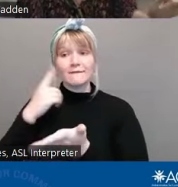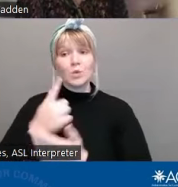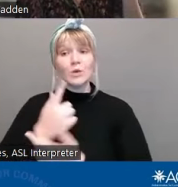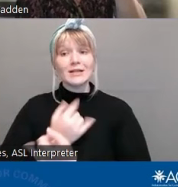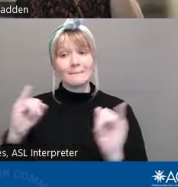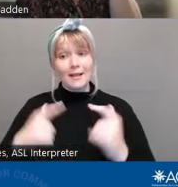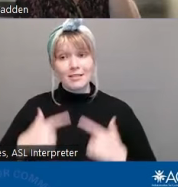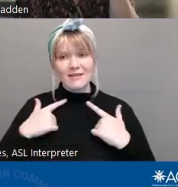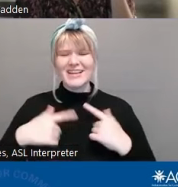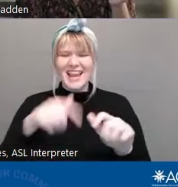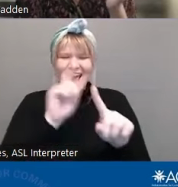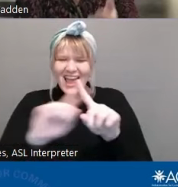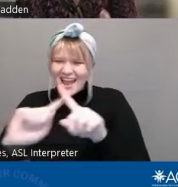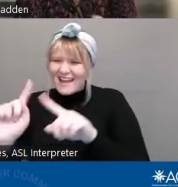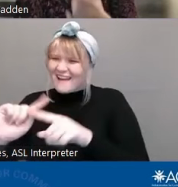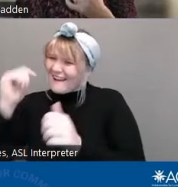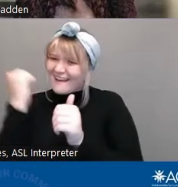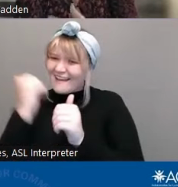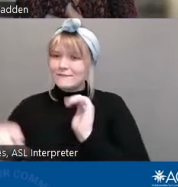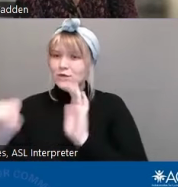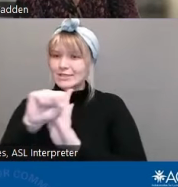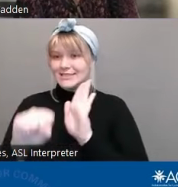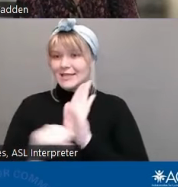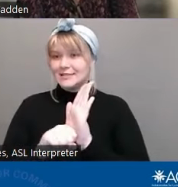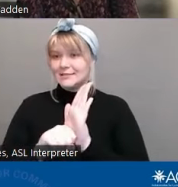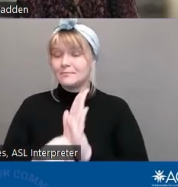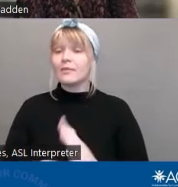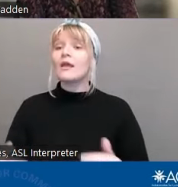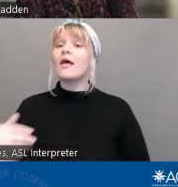They are led by and for people with disabilities.